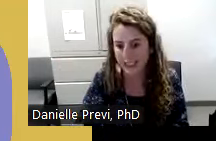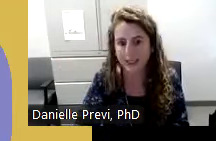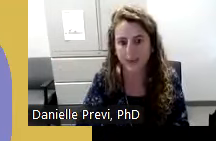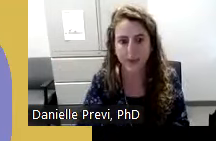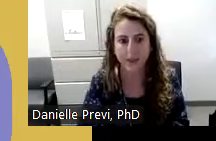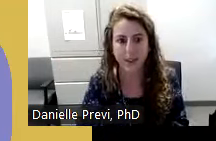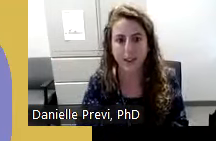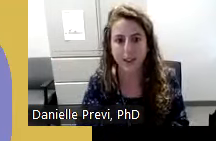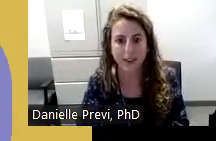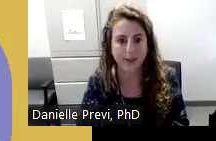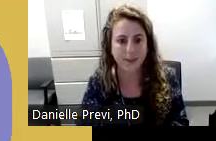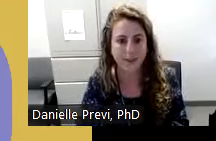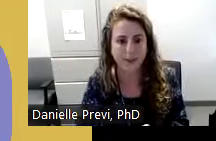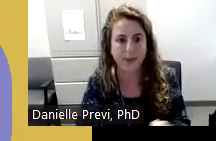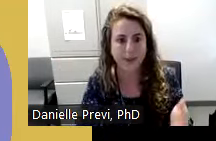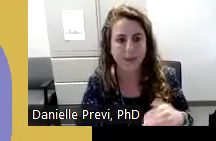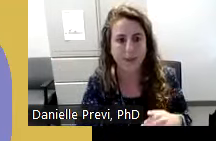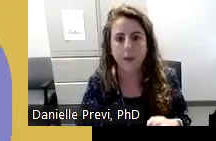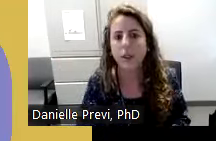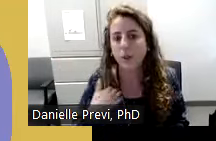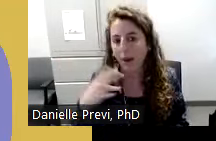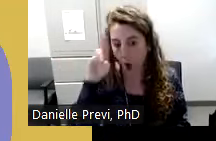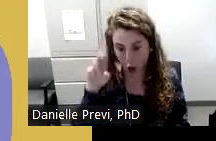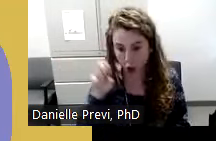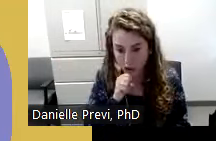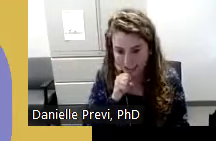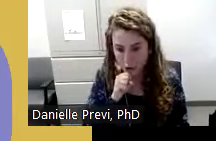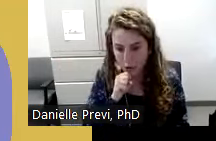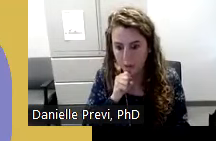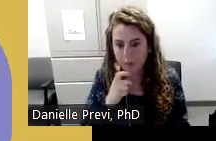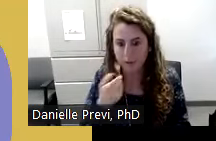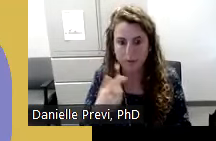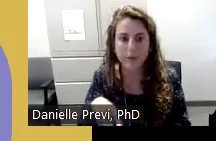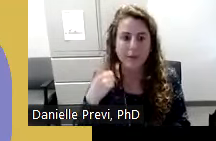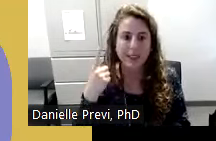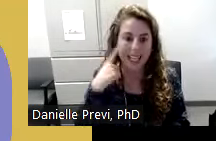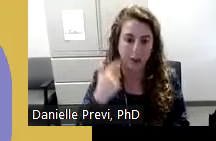identified as having the connexin 26 gene. In addition to that, we have Ushers syndrome,